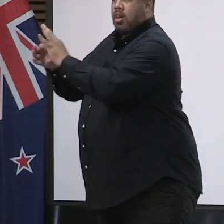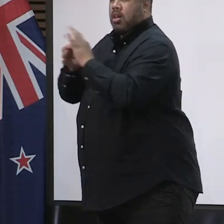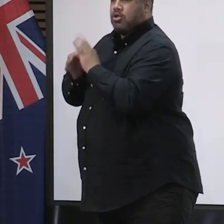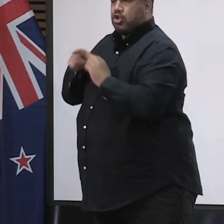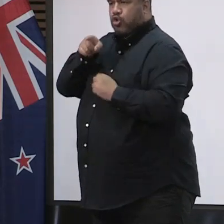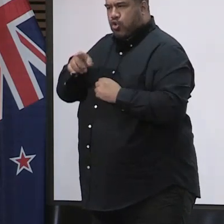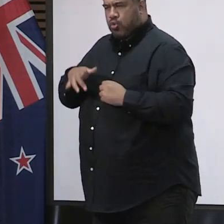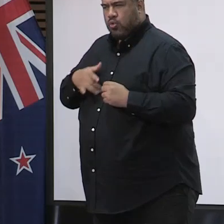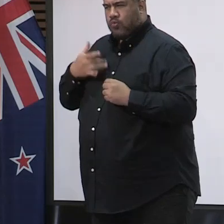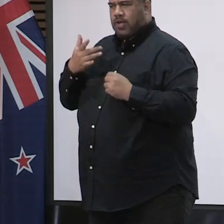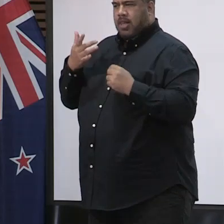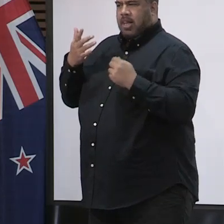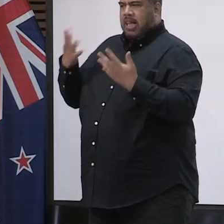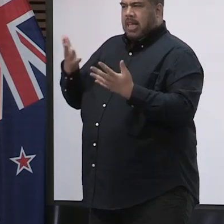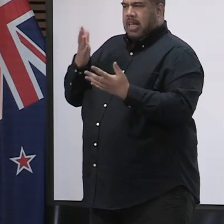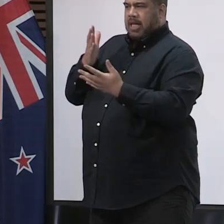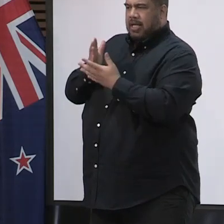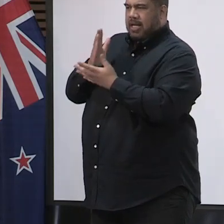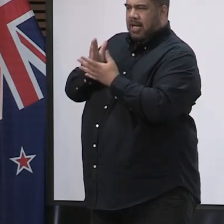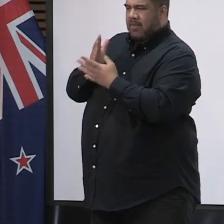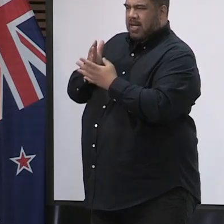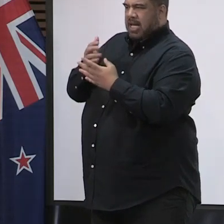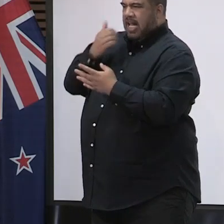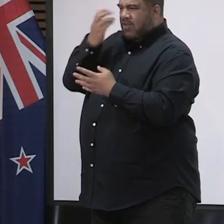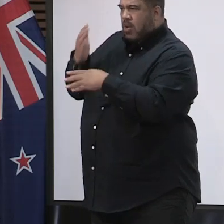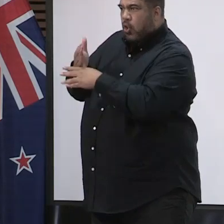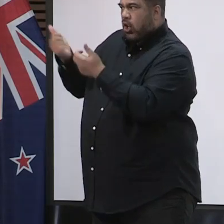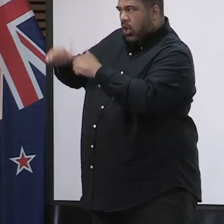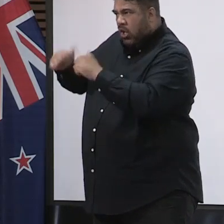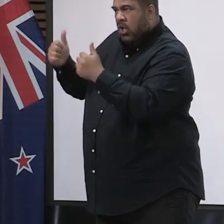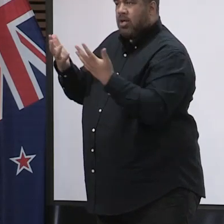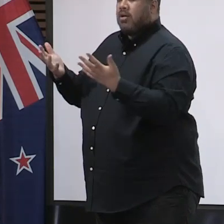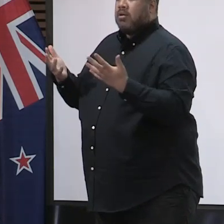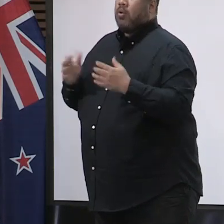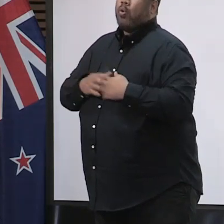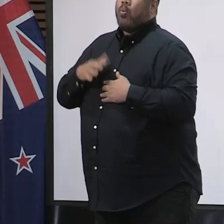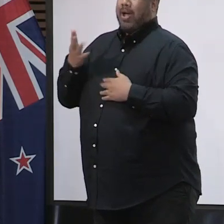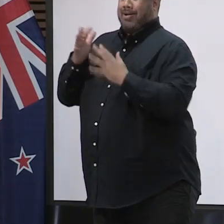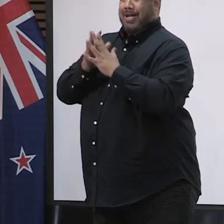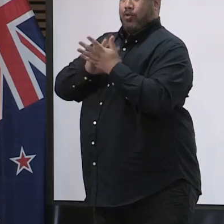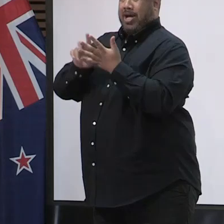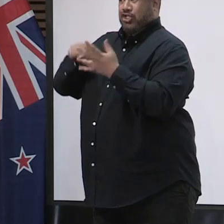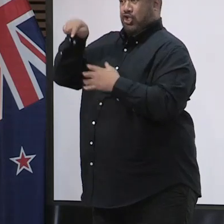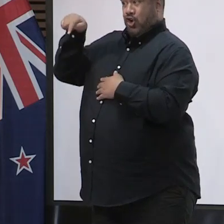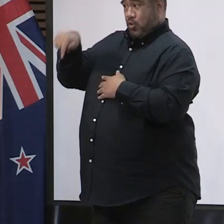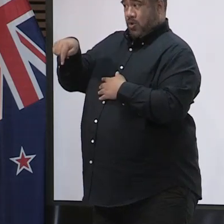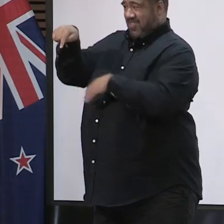those politics weigh on the operational day to day